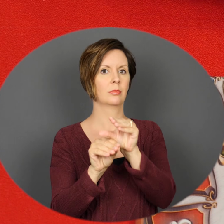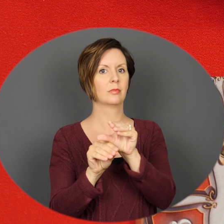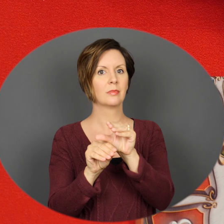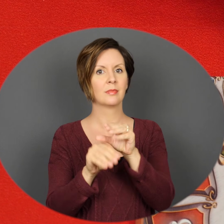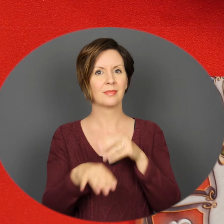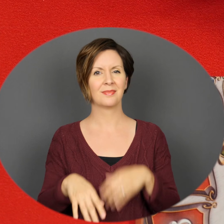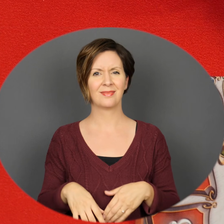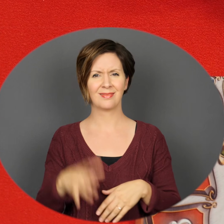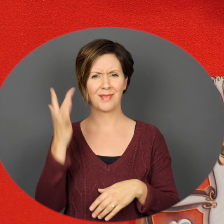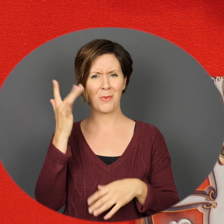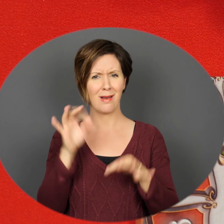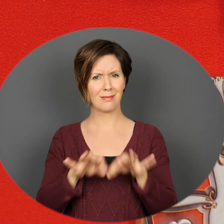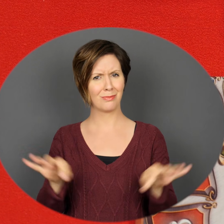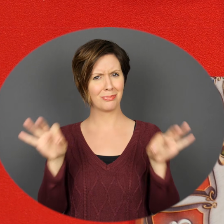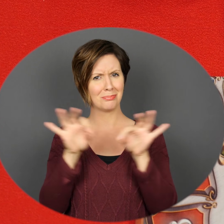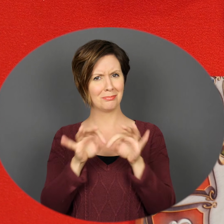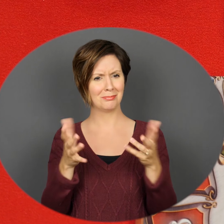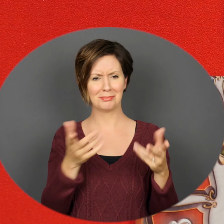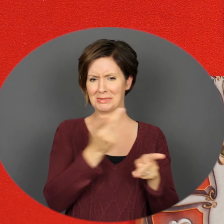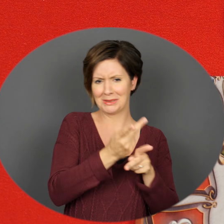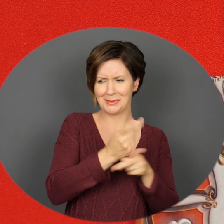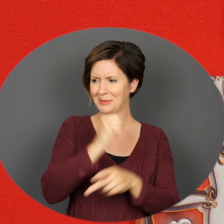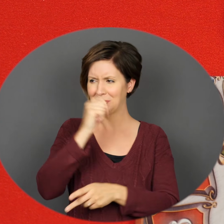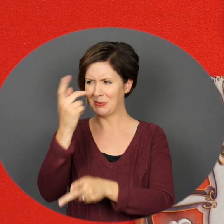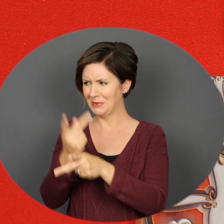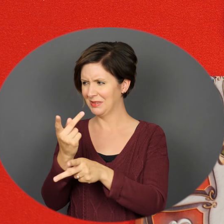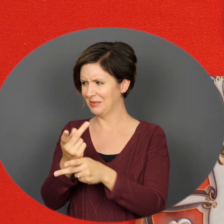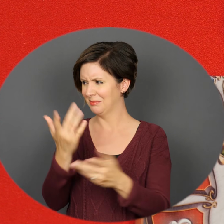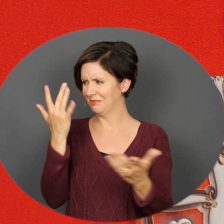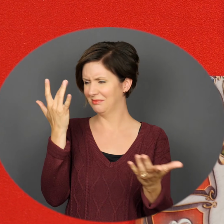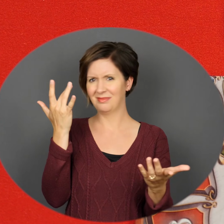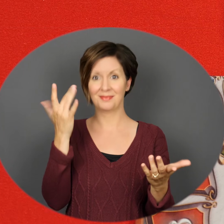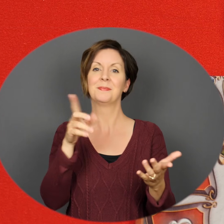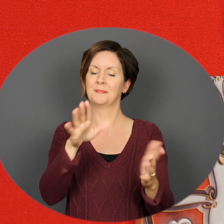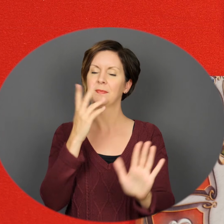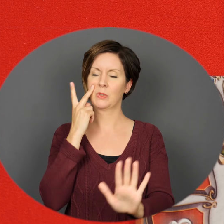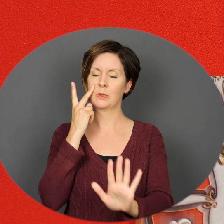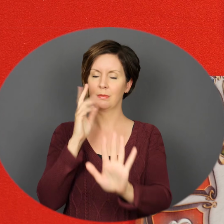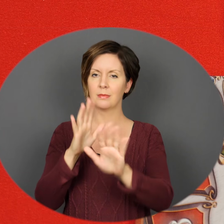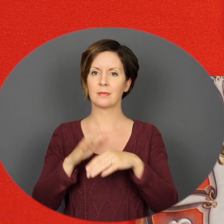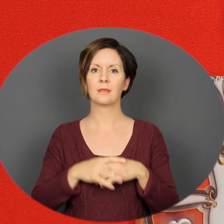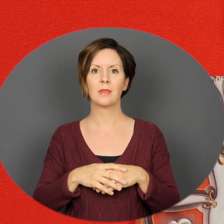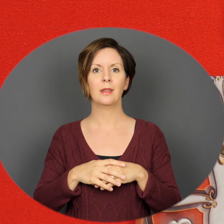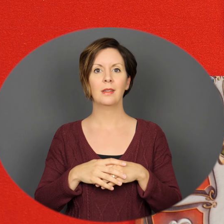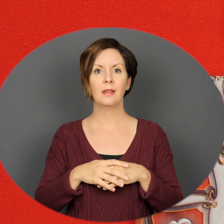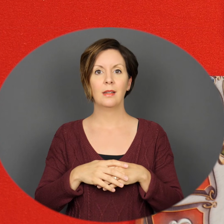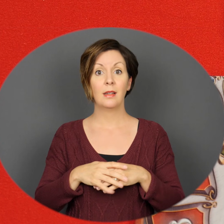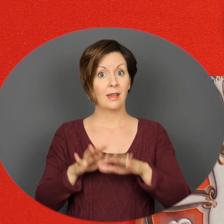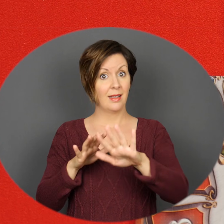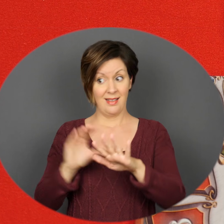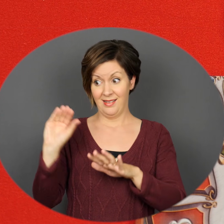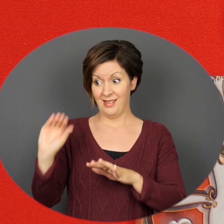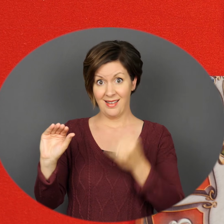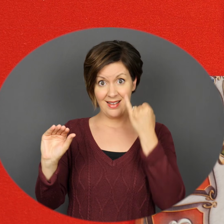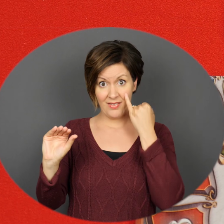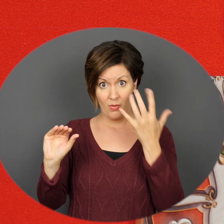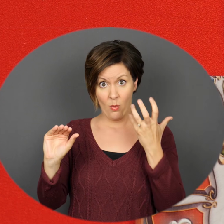we'll see why these destinations are important and why you may or may not want to keep certain ones, but I should point out that if you want to take this action